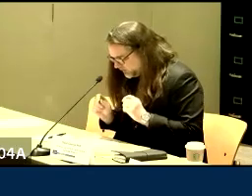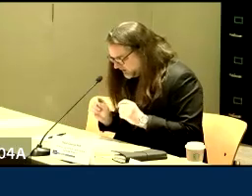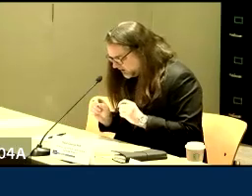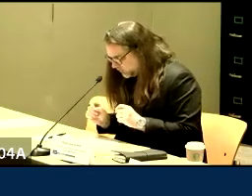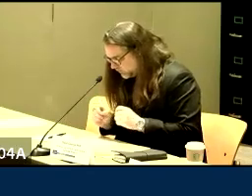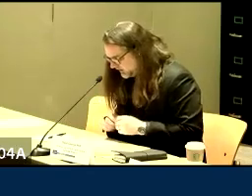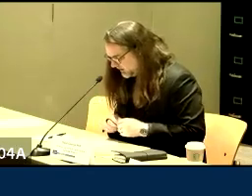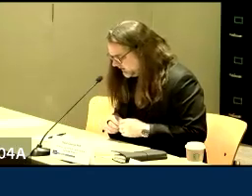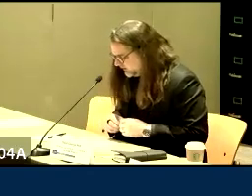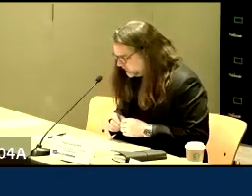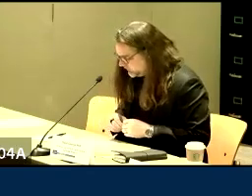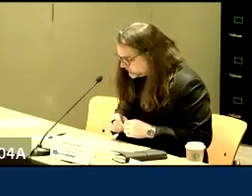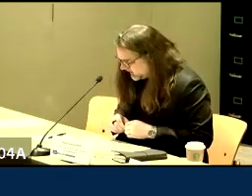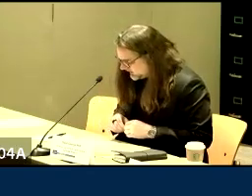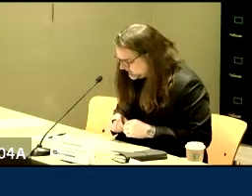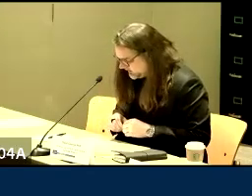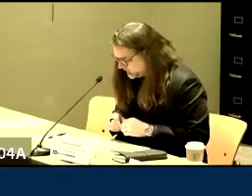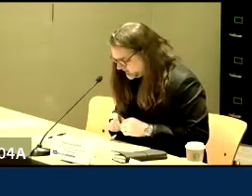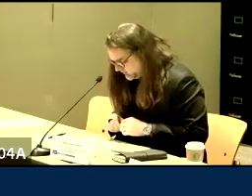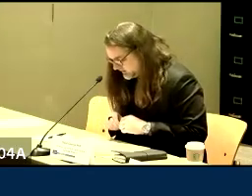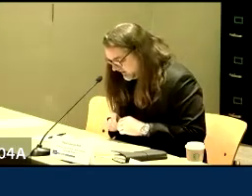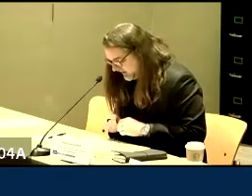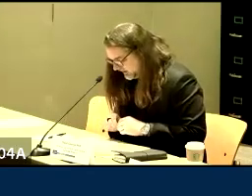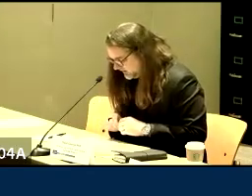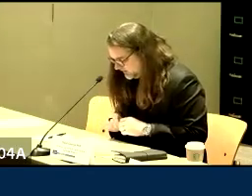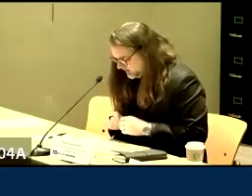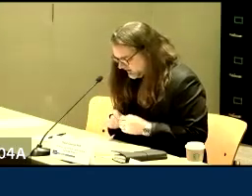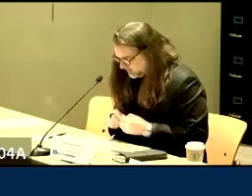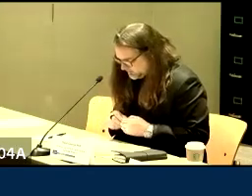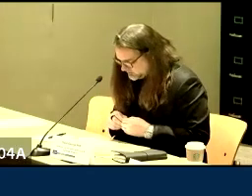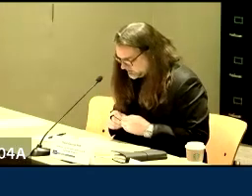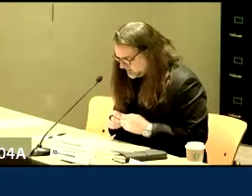We are working to attract and retain an ambitiously,